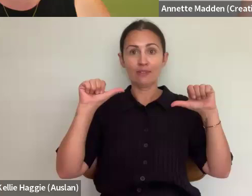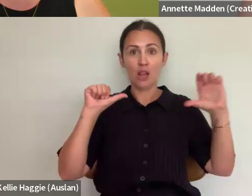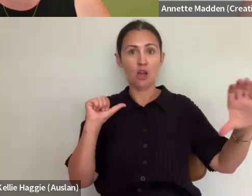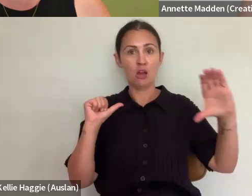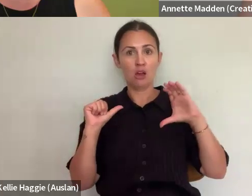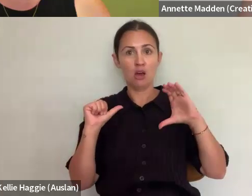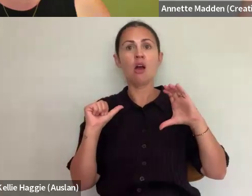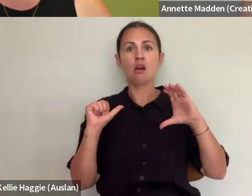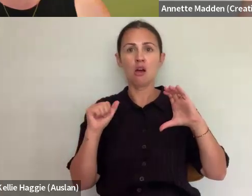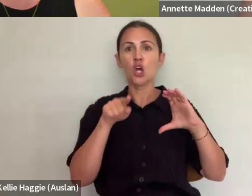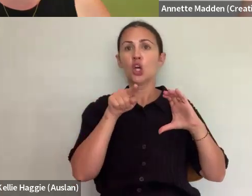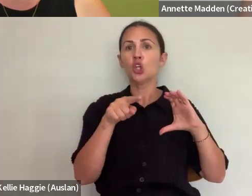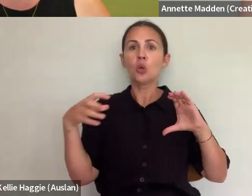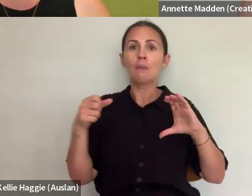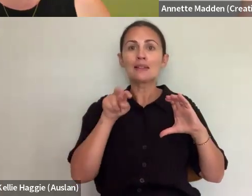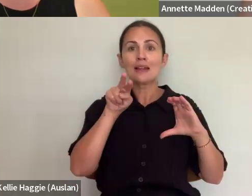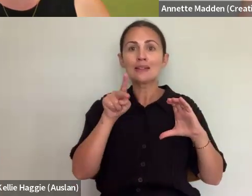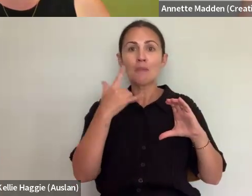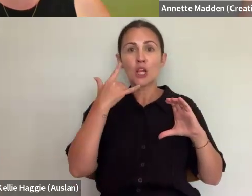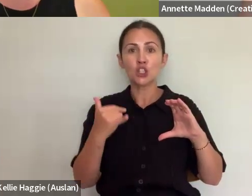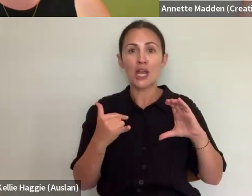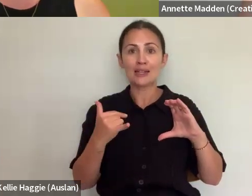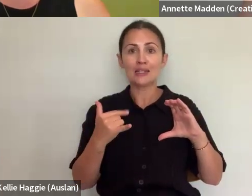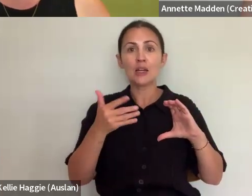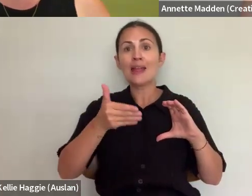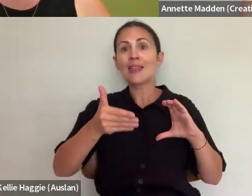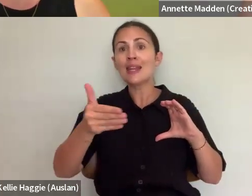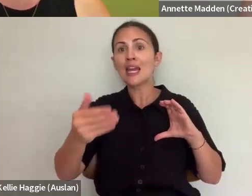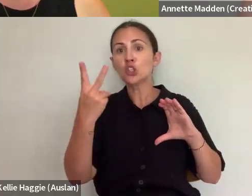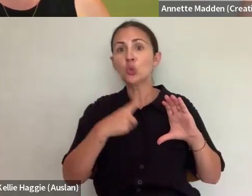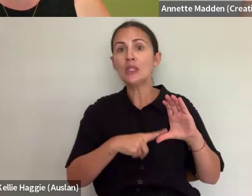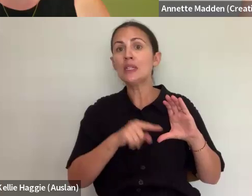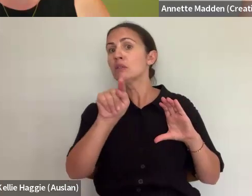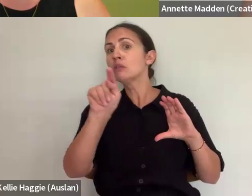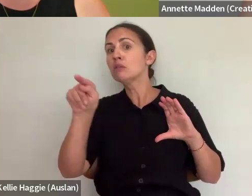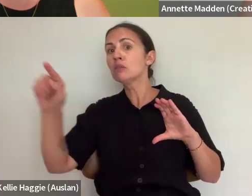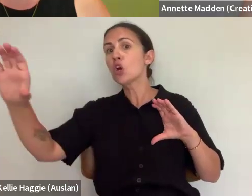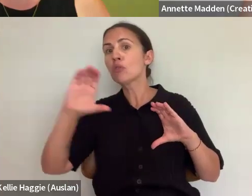rounds . Essentially what we are